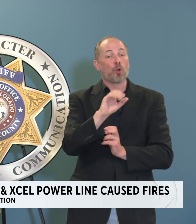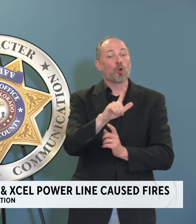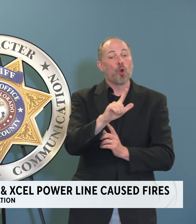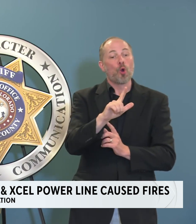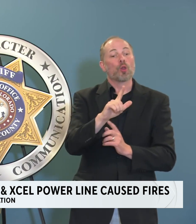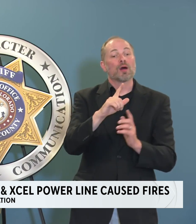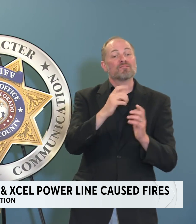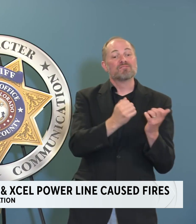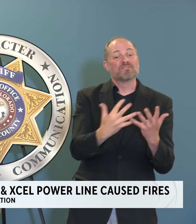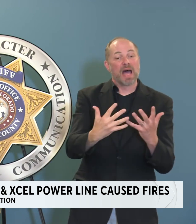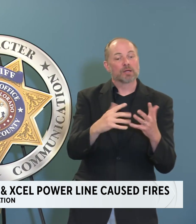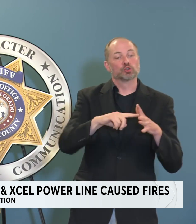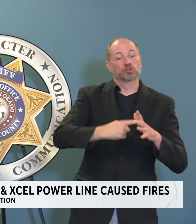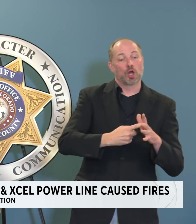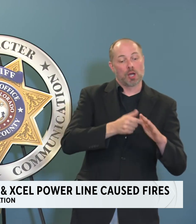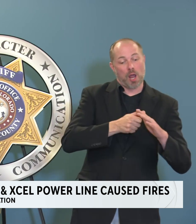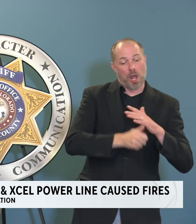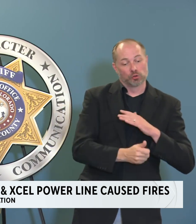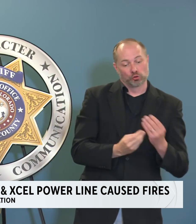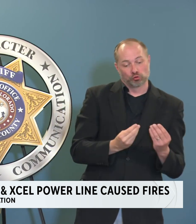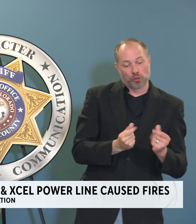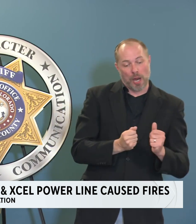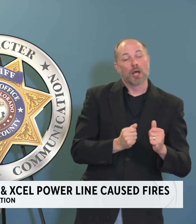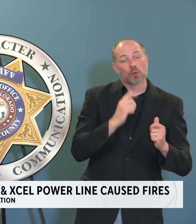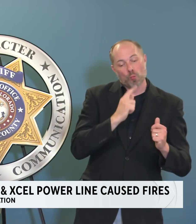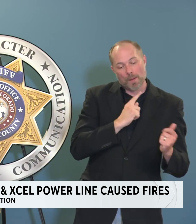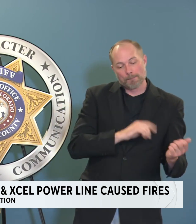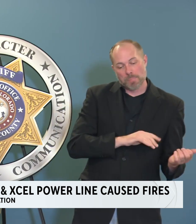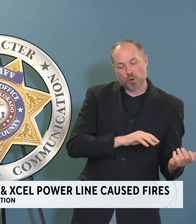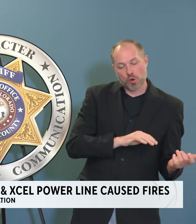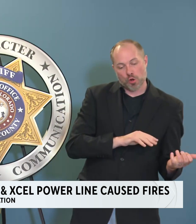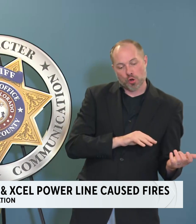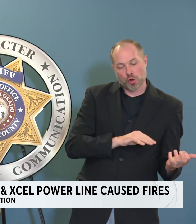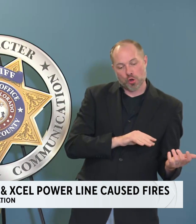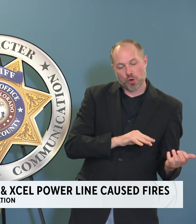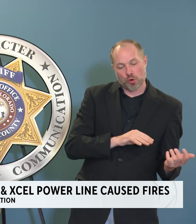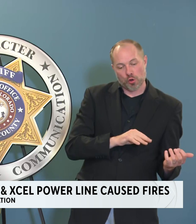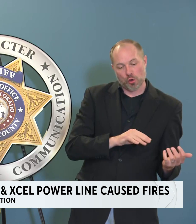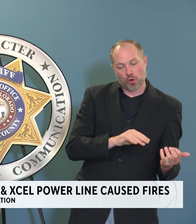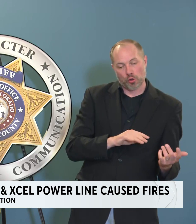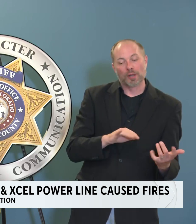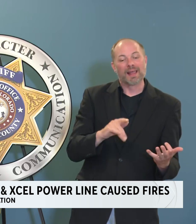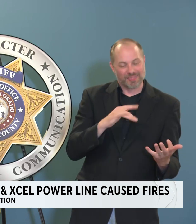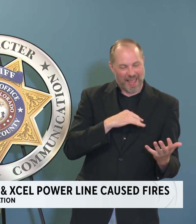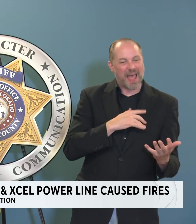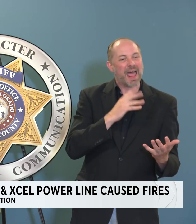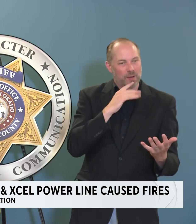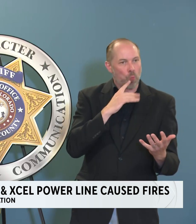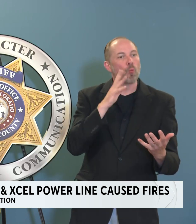A SITE OF SEVERAL OLD PHONE LINES DATING ALL THE WAY BACK TO THE 1800S. COAL MINE FIRES